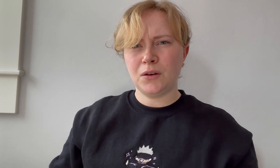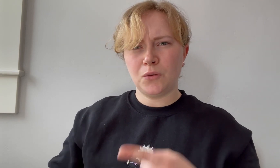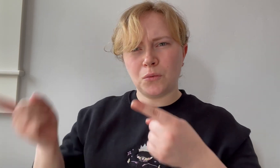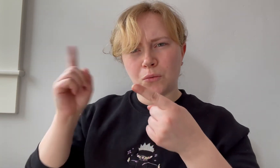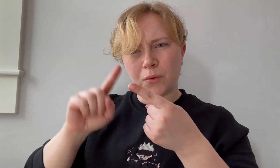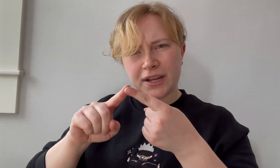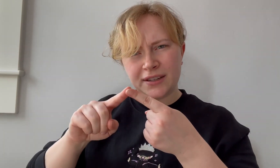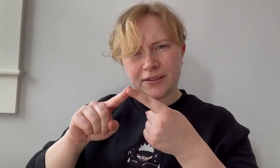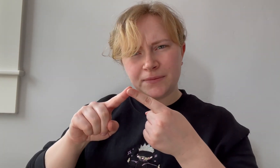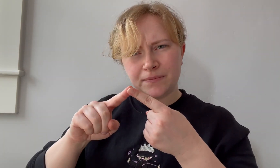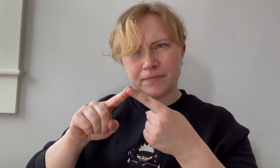when